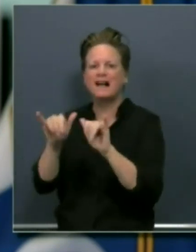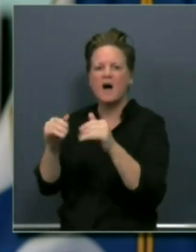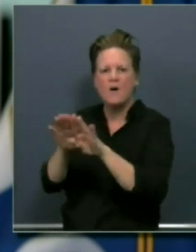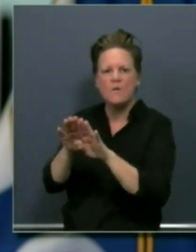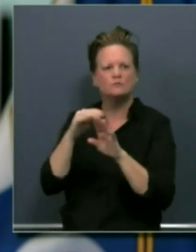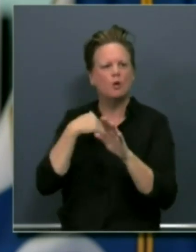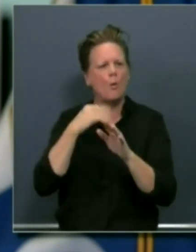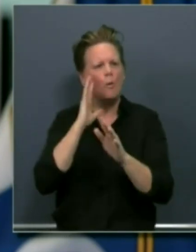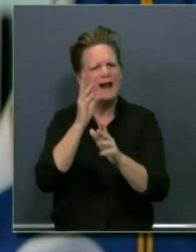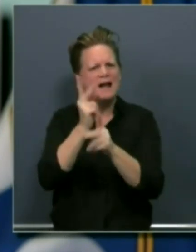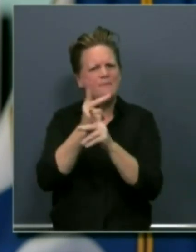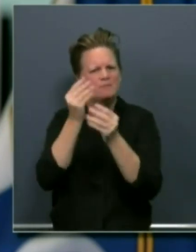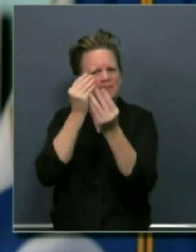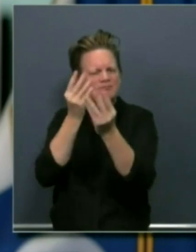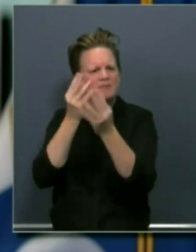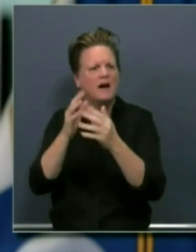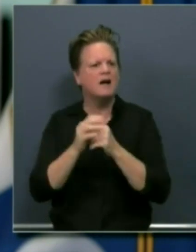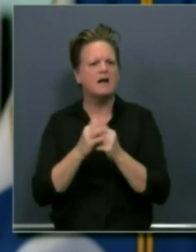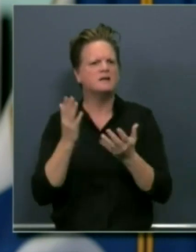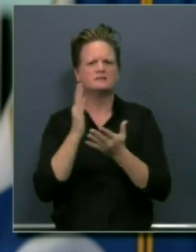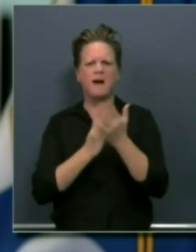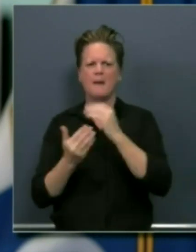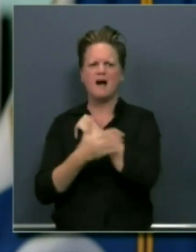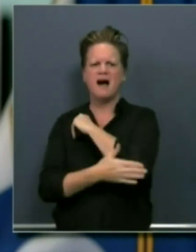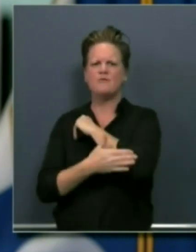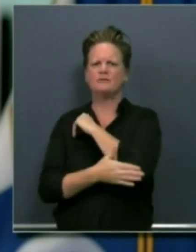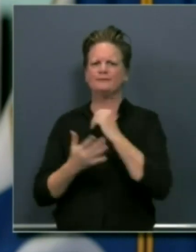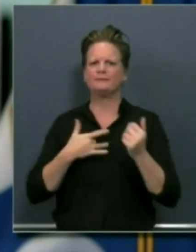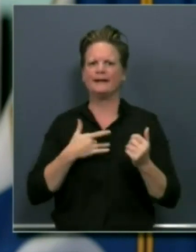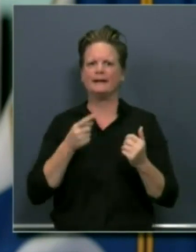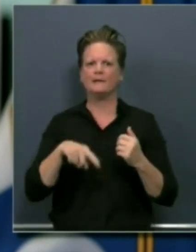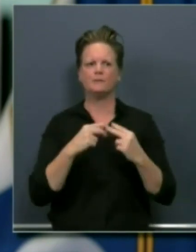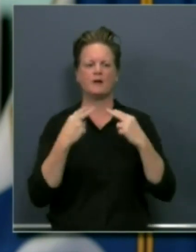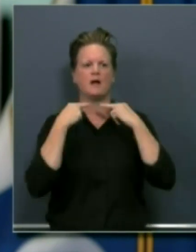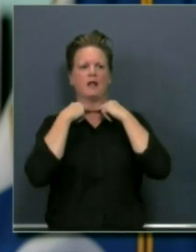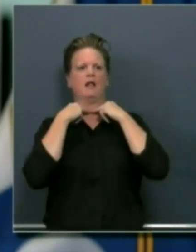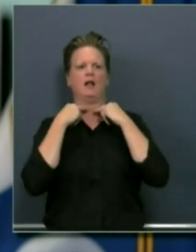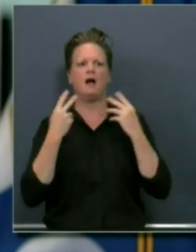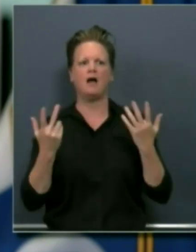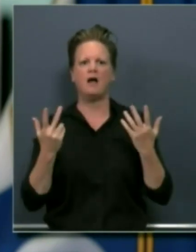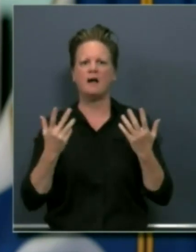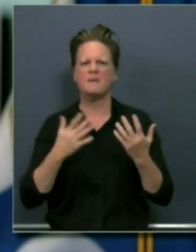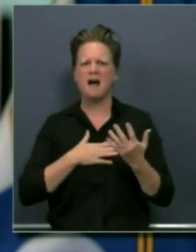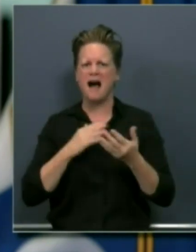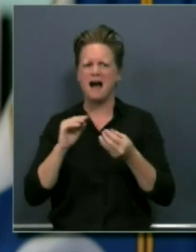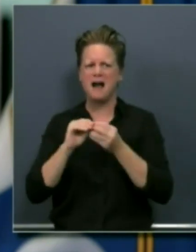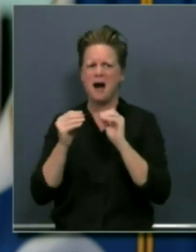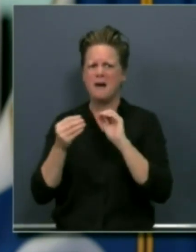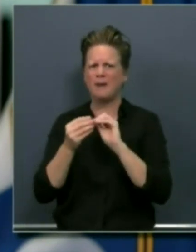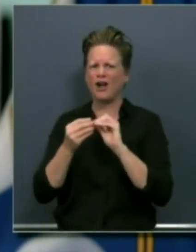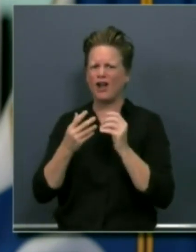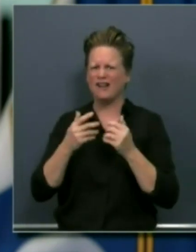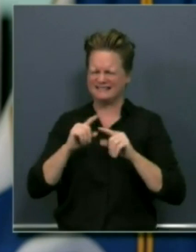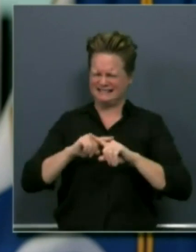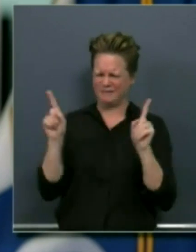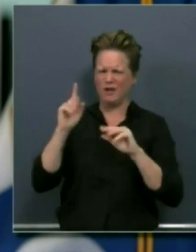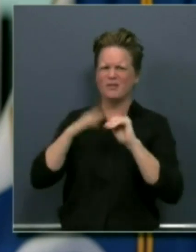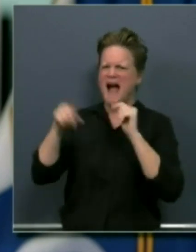BASIS TO CONTINUE TO MODEL FI THE STATE WIDE ORDER SO IT'S A WAY OF LONG-WINDED LEE SAYING THIS 4 COUNTIES THAT FEEL LIKE